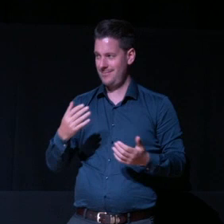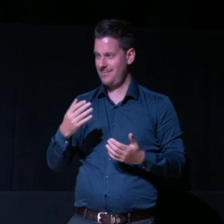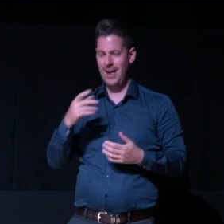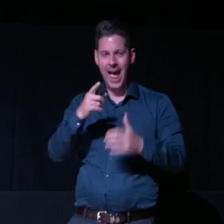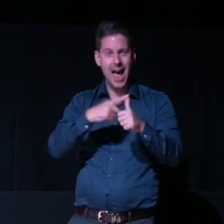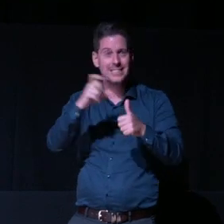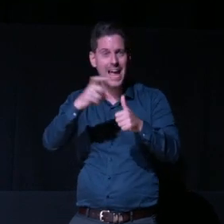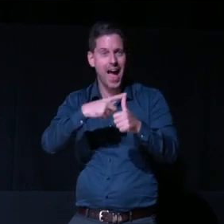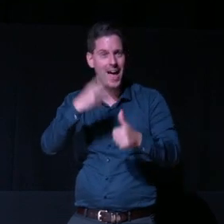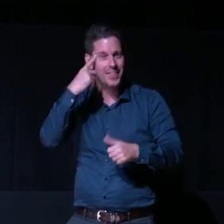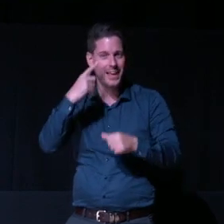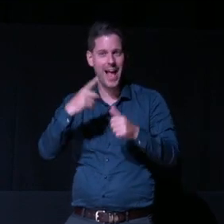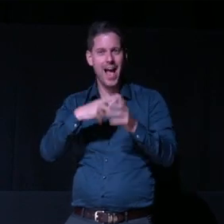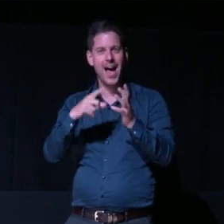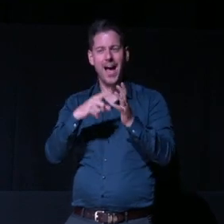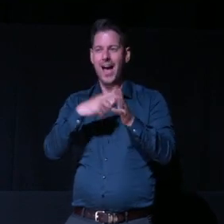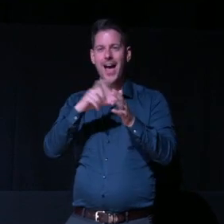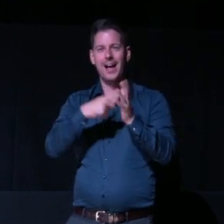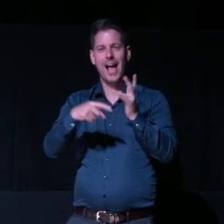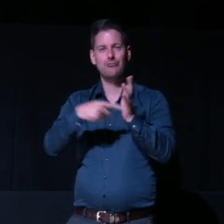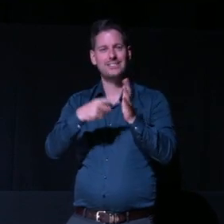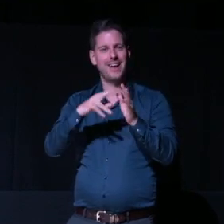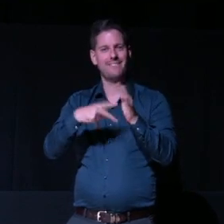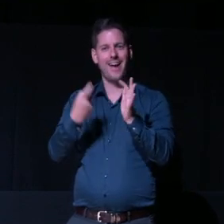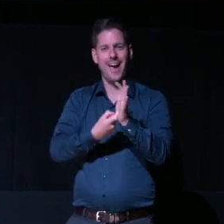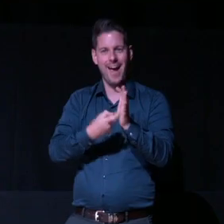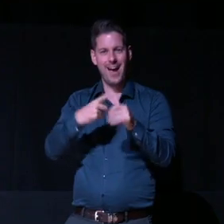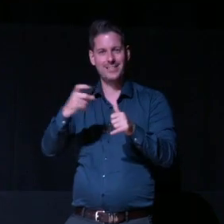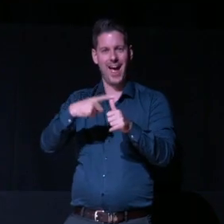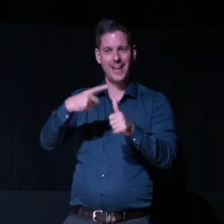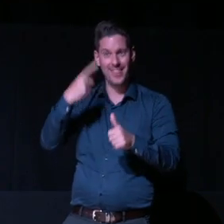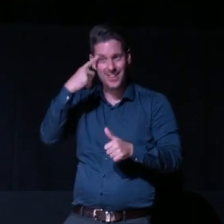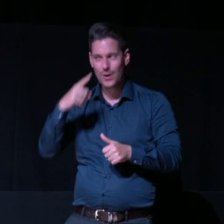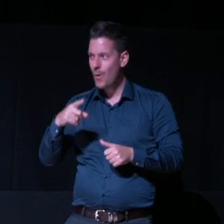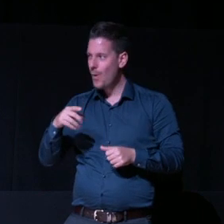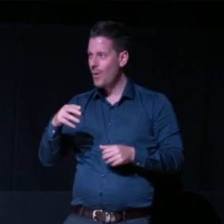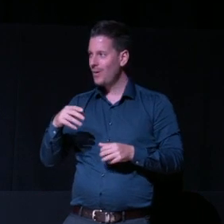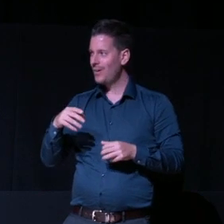It's... What is it? Is Today Tonight still on? It had that very gotcha